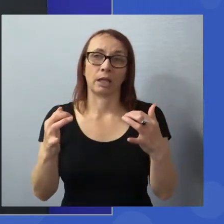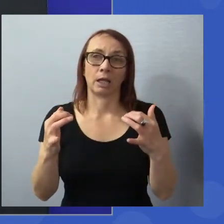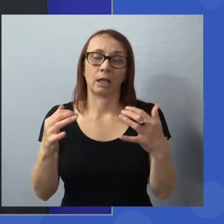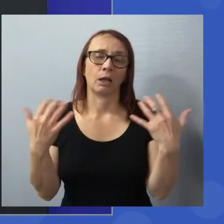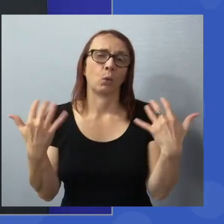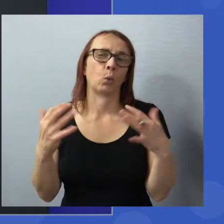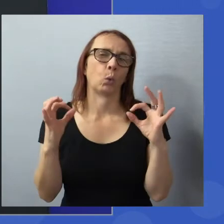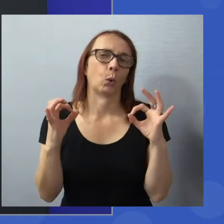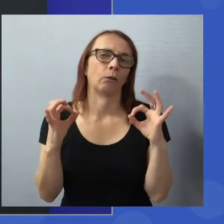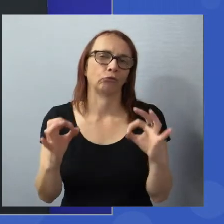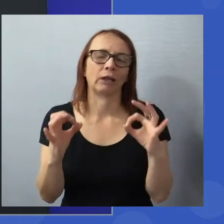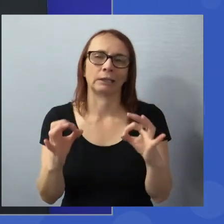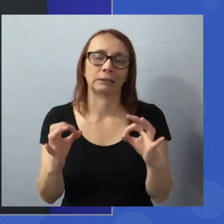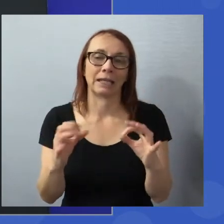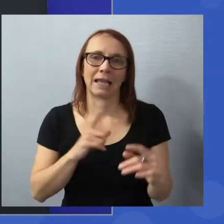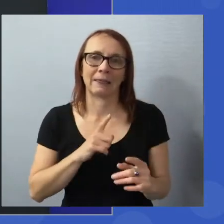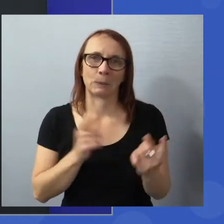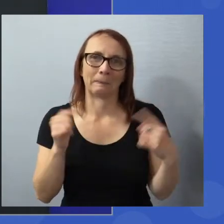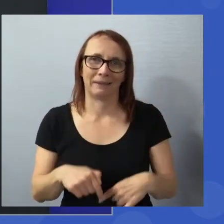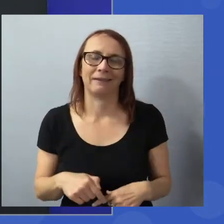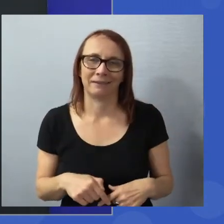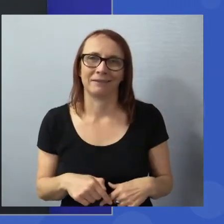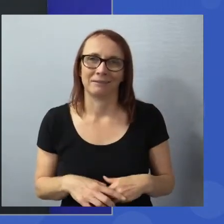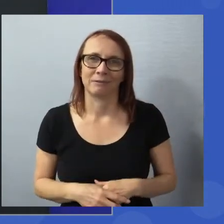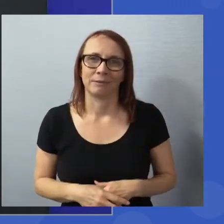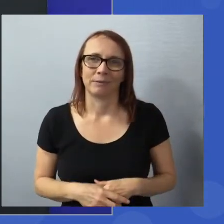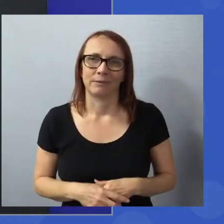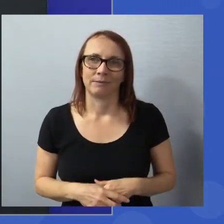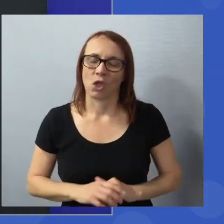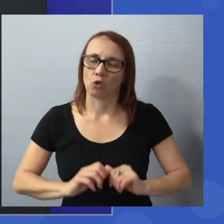are great that's why I'm here and they're a great way of doing many